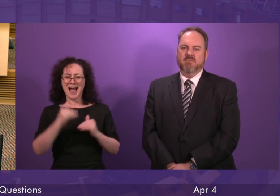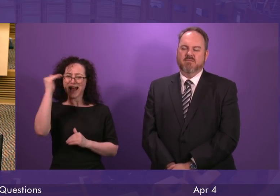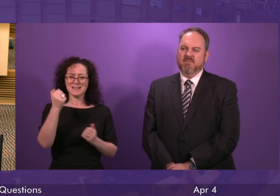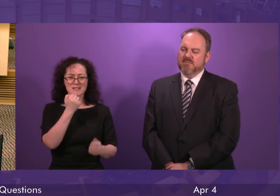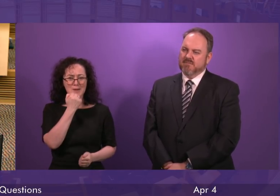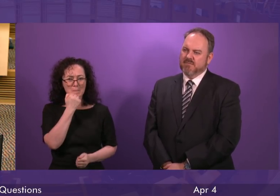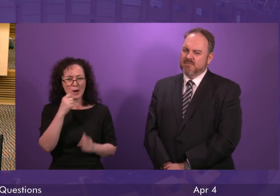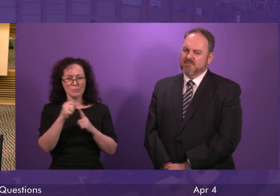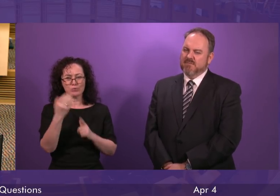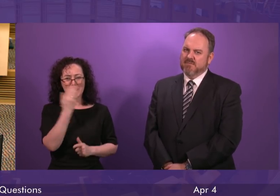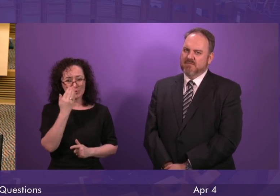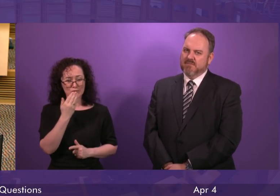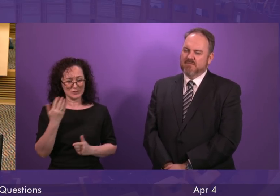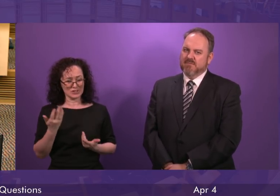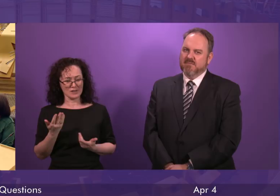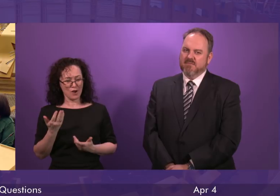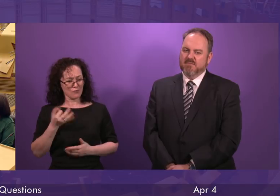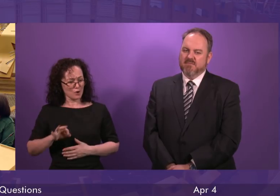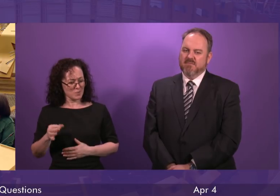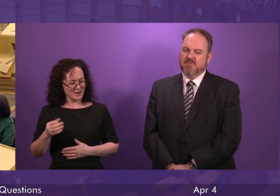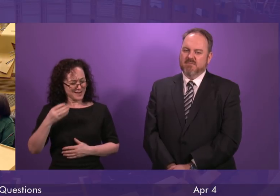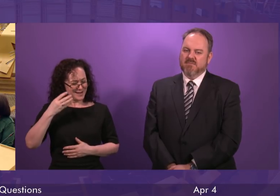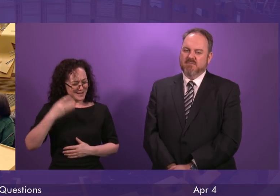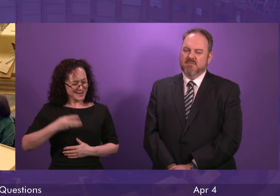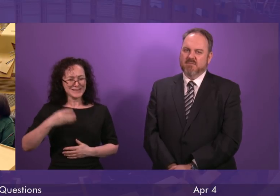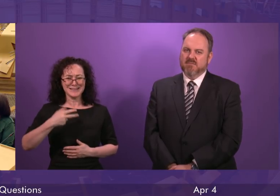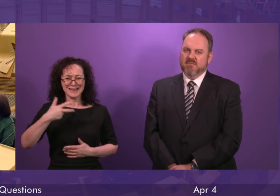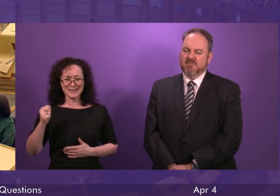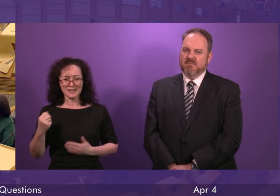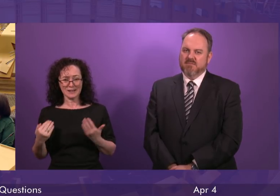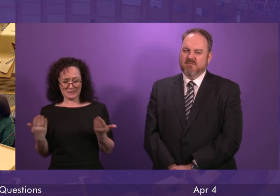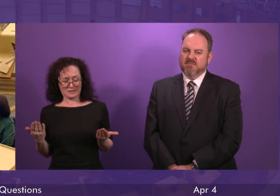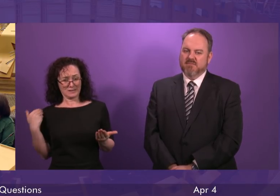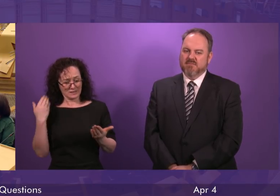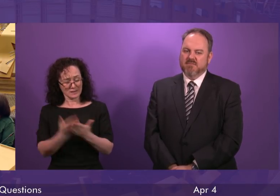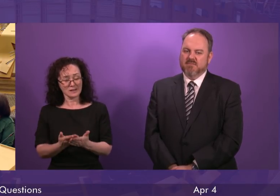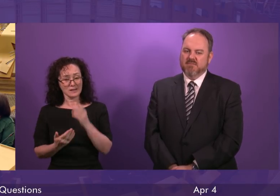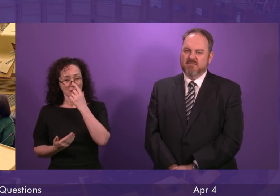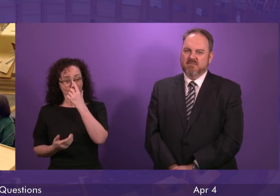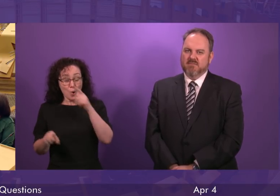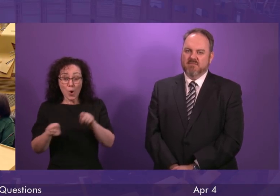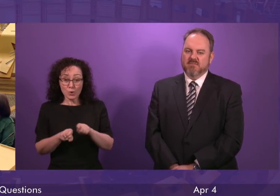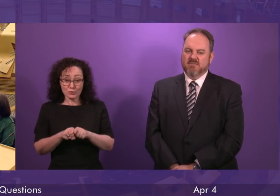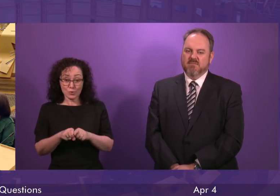number of primary school teachers since 1980, and the recent pay award for teachers will